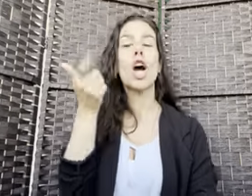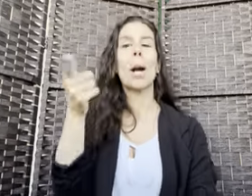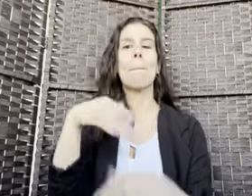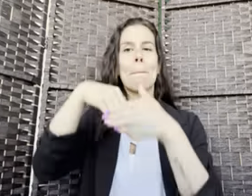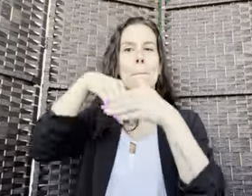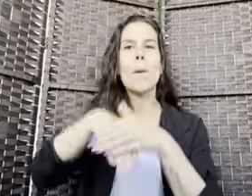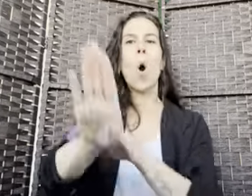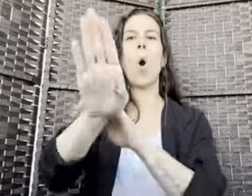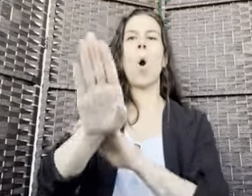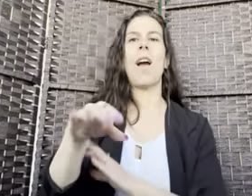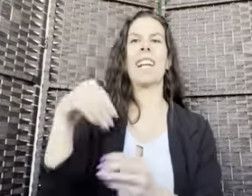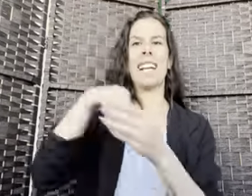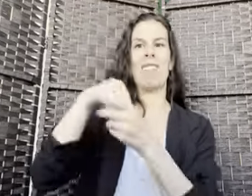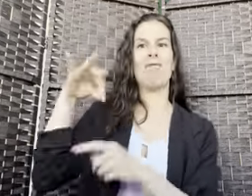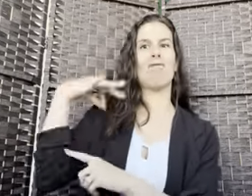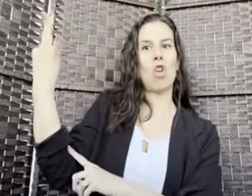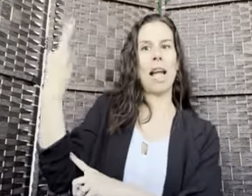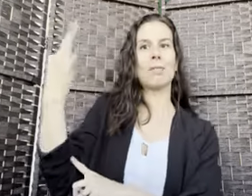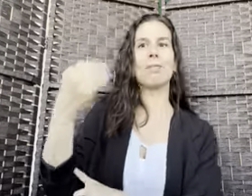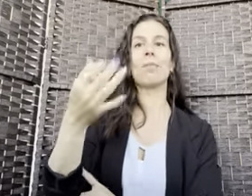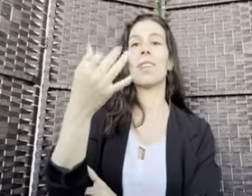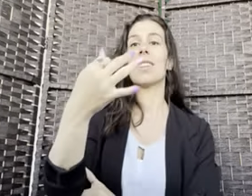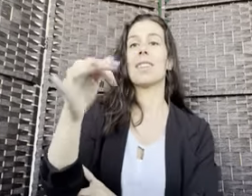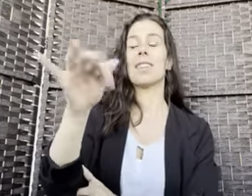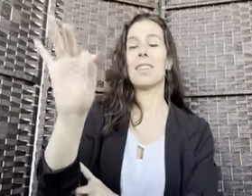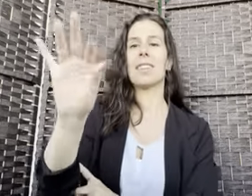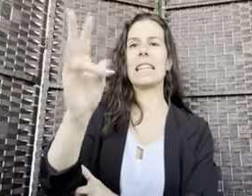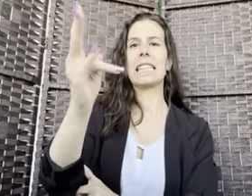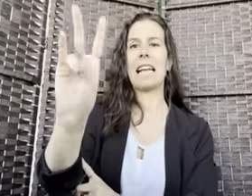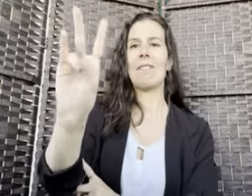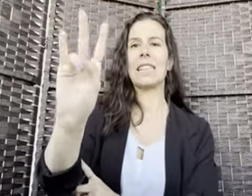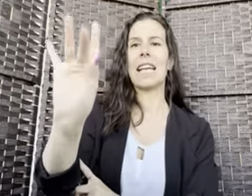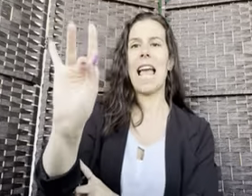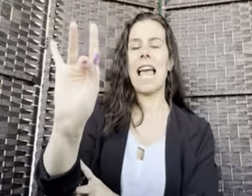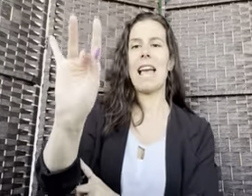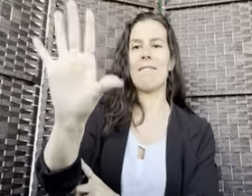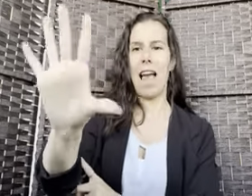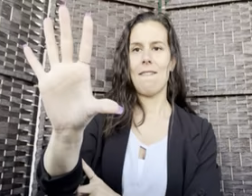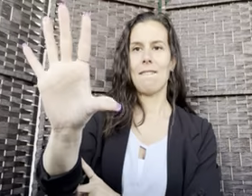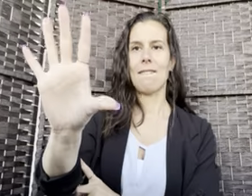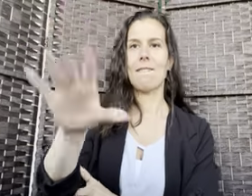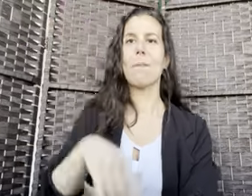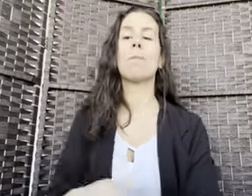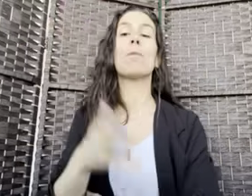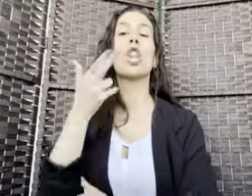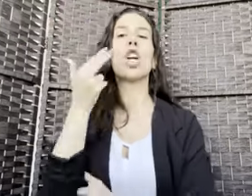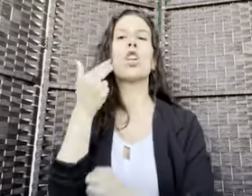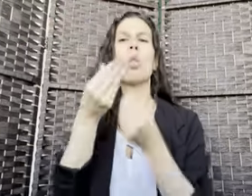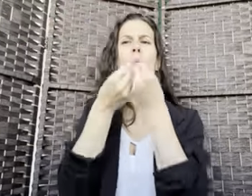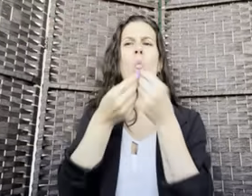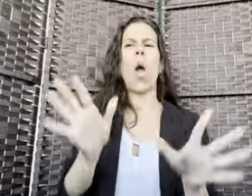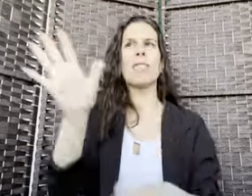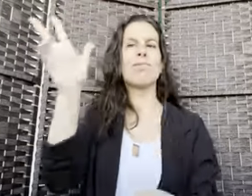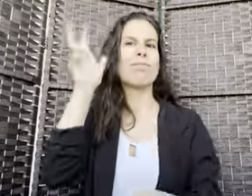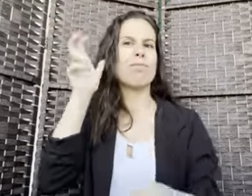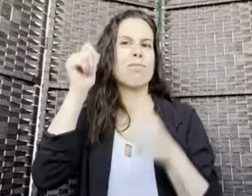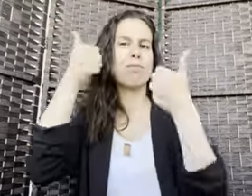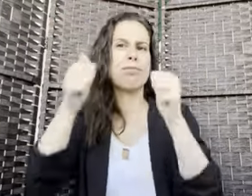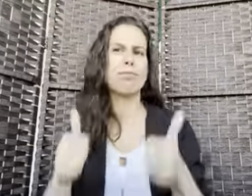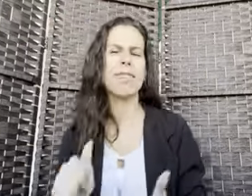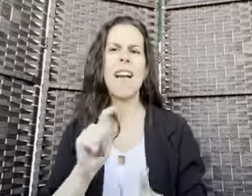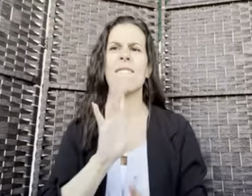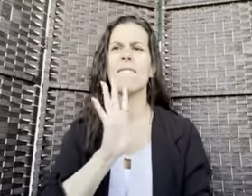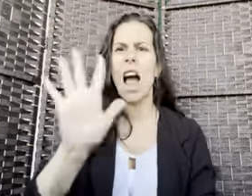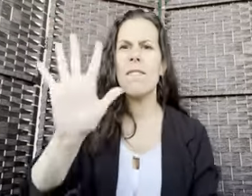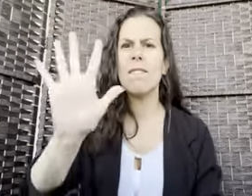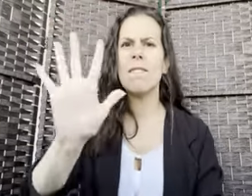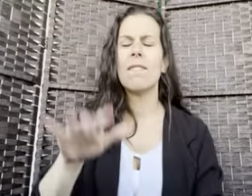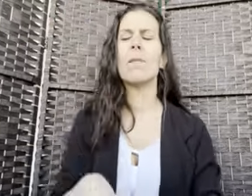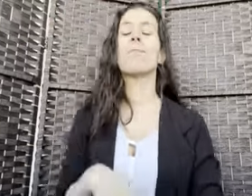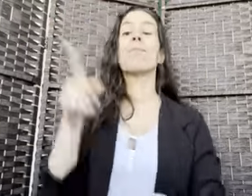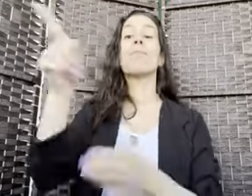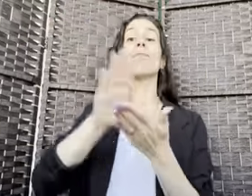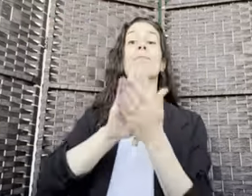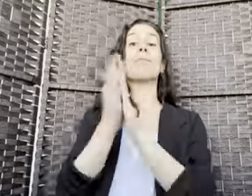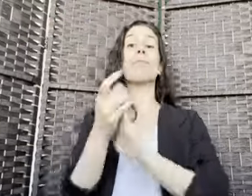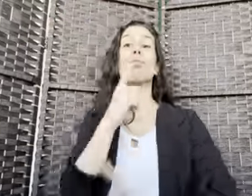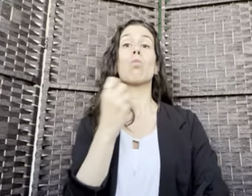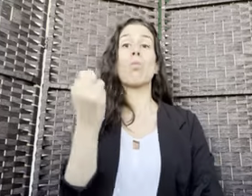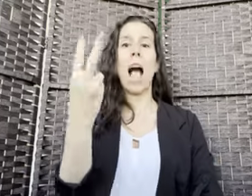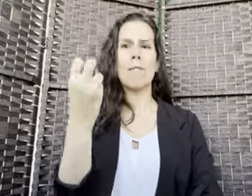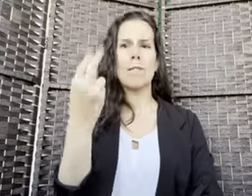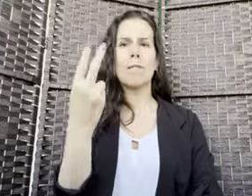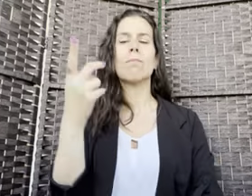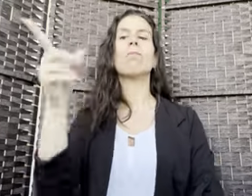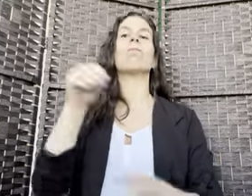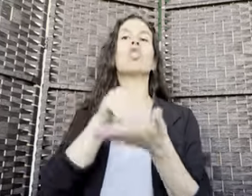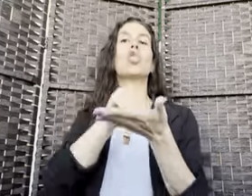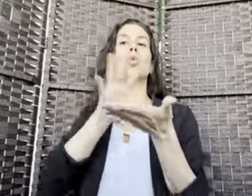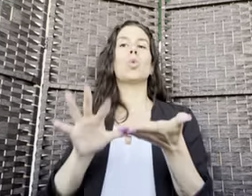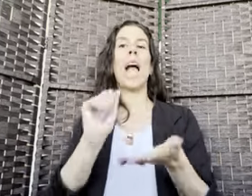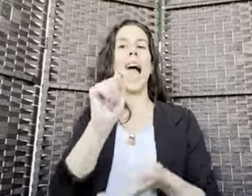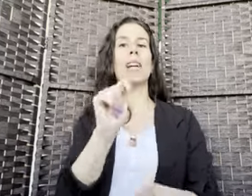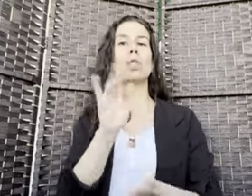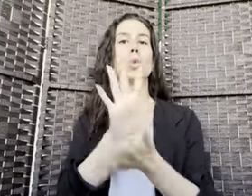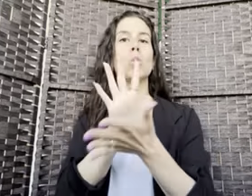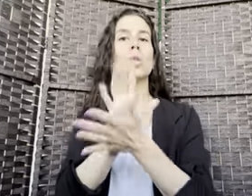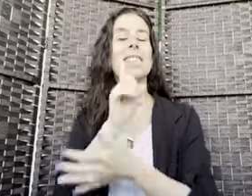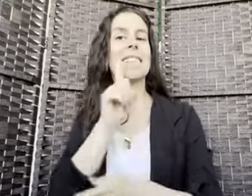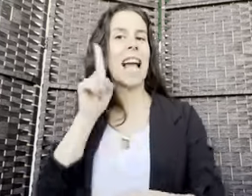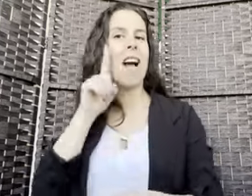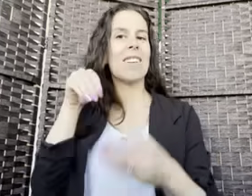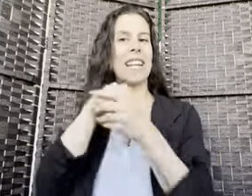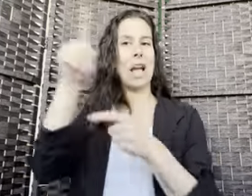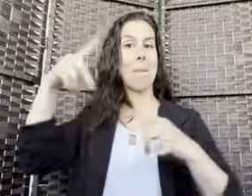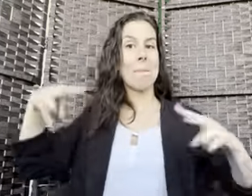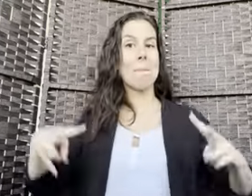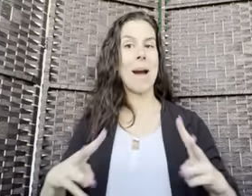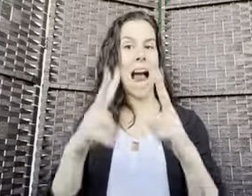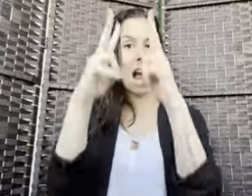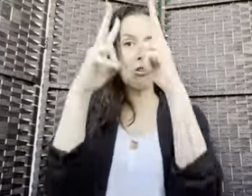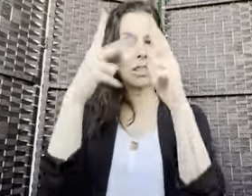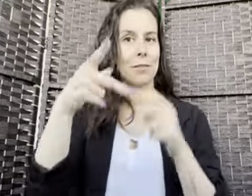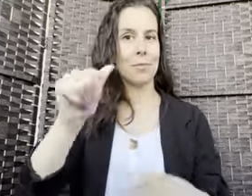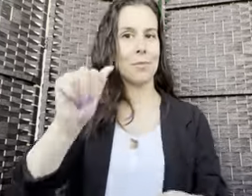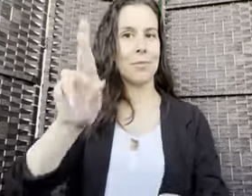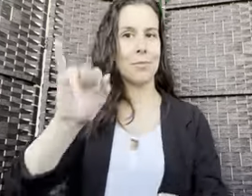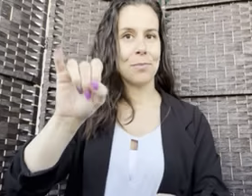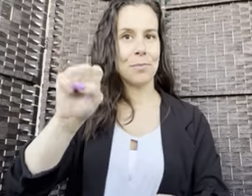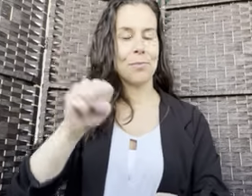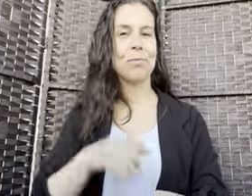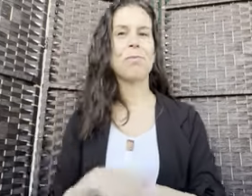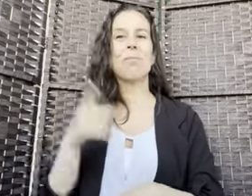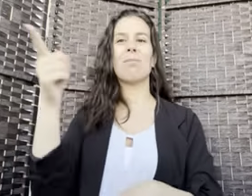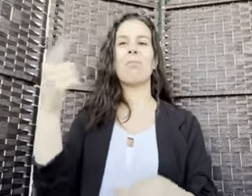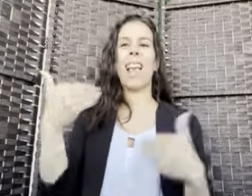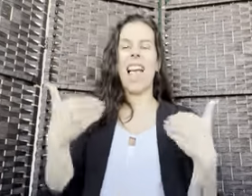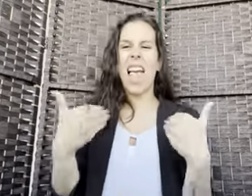Born in France in 1785, Clerc lost his hearing at age 5. When he was twelve, he became a student at the School for the Deaf in Paris.